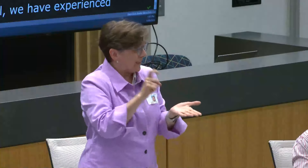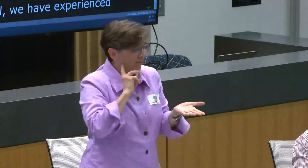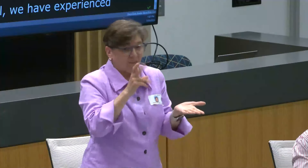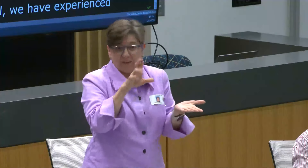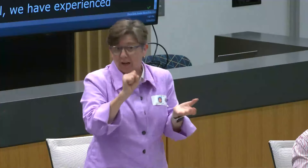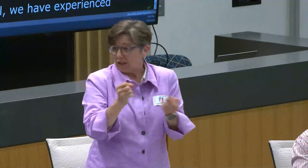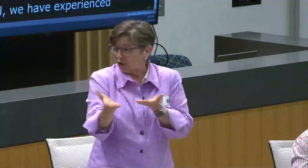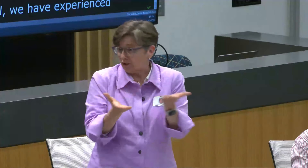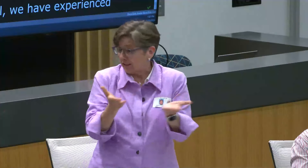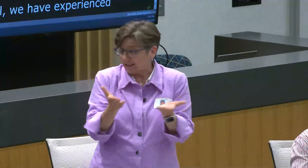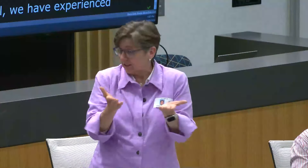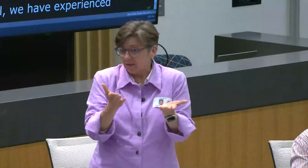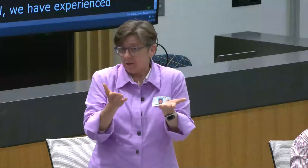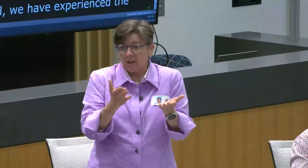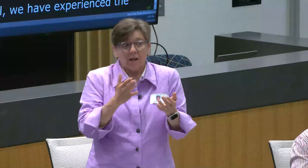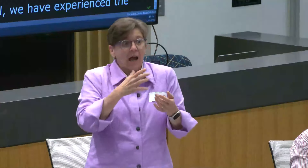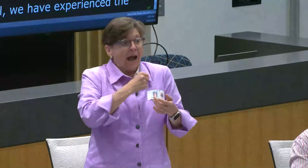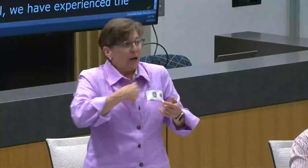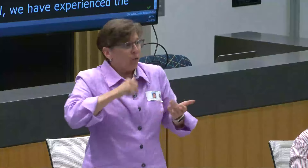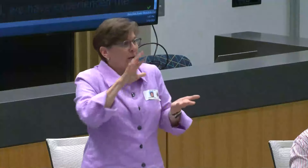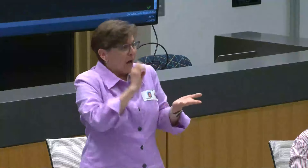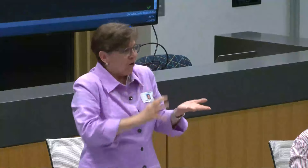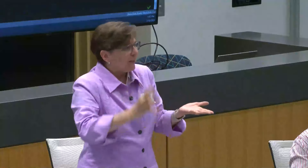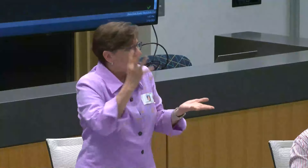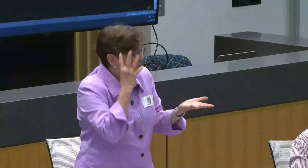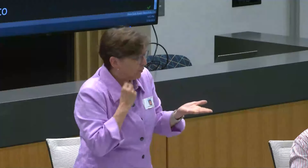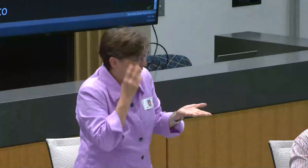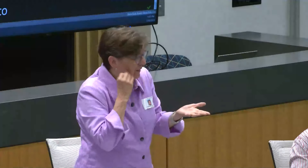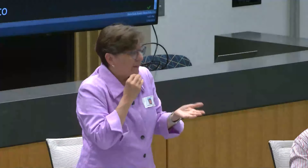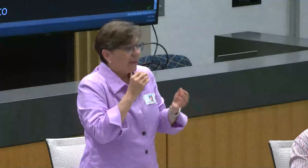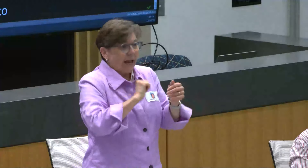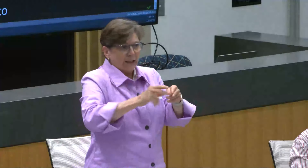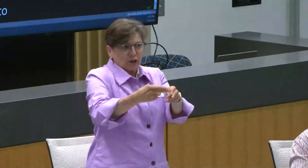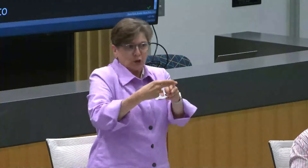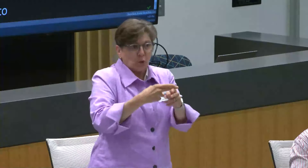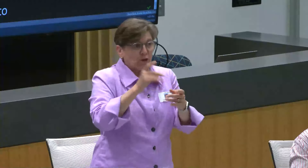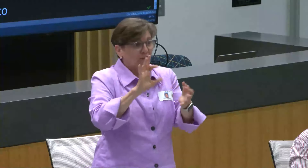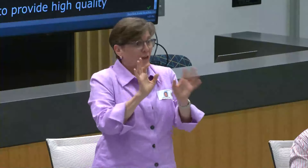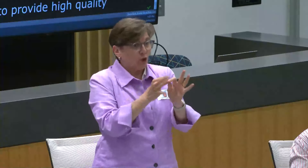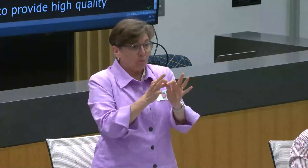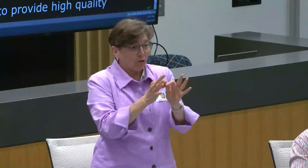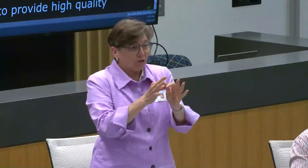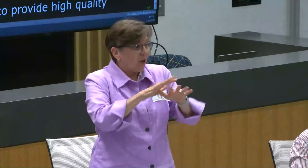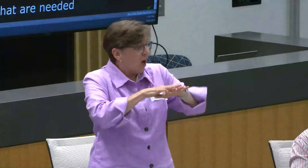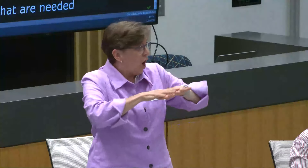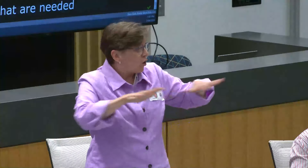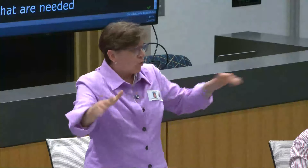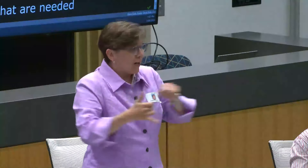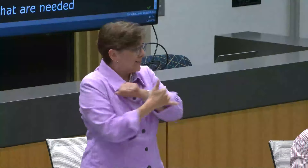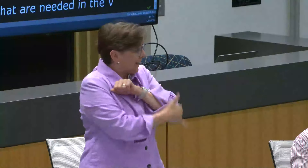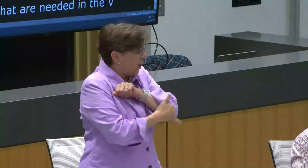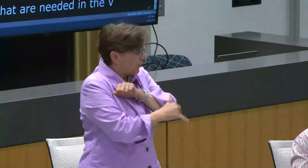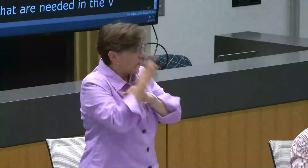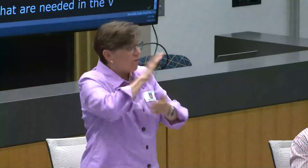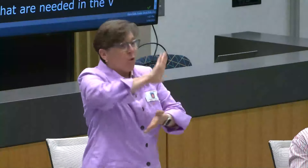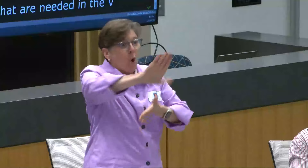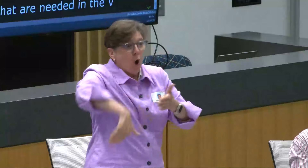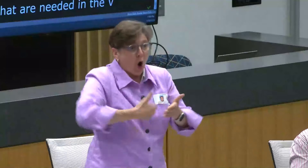THE UNDERGRADUATE, MASTER'S AND PHD LEVEL, WE HAVE